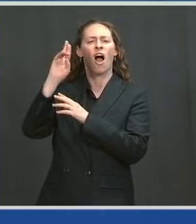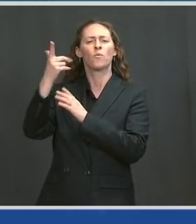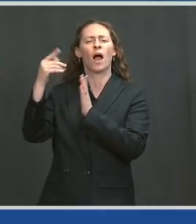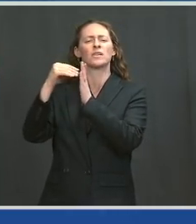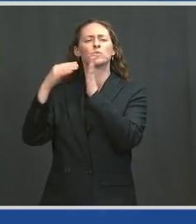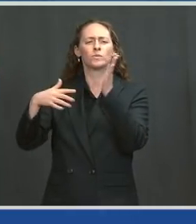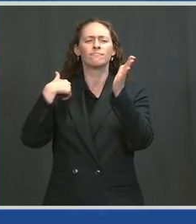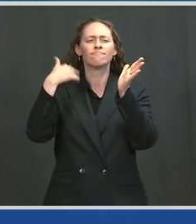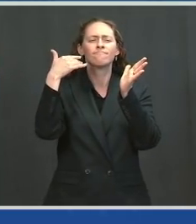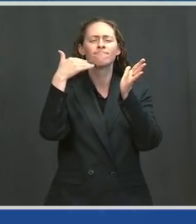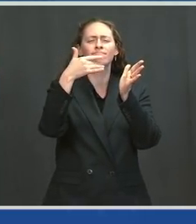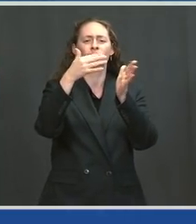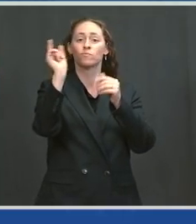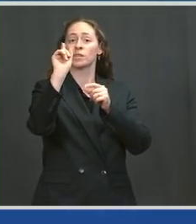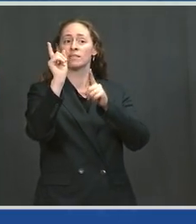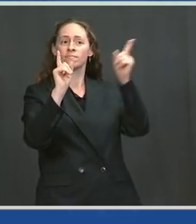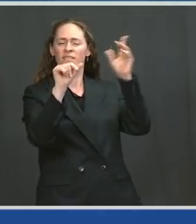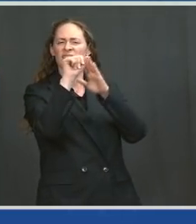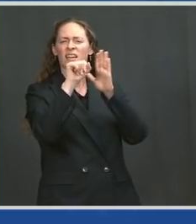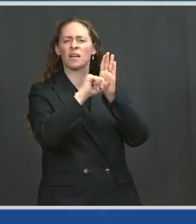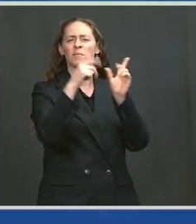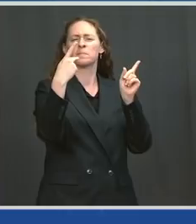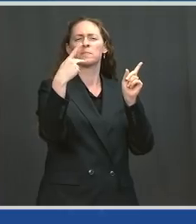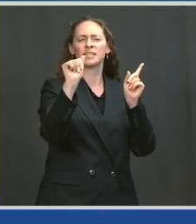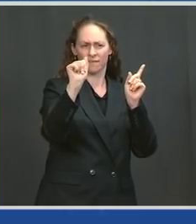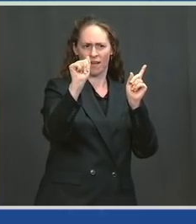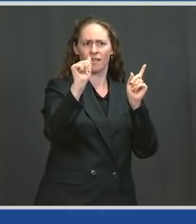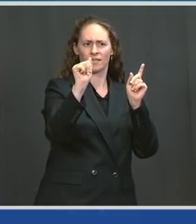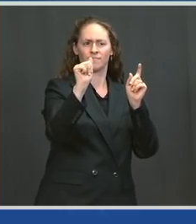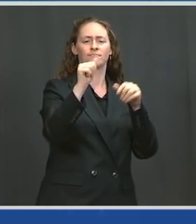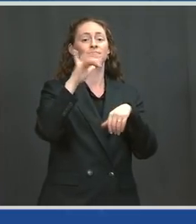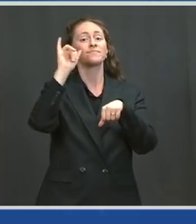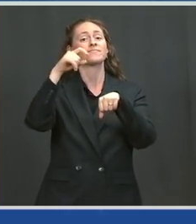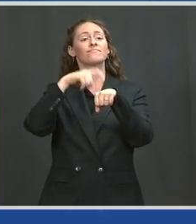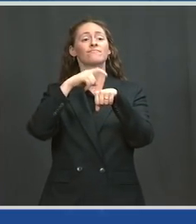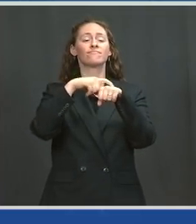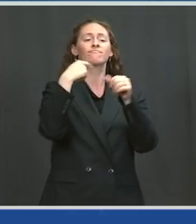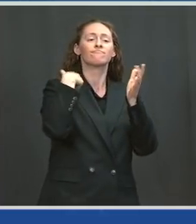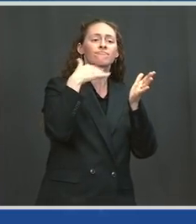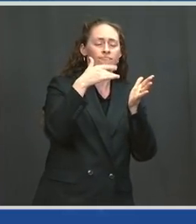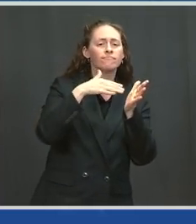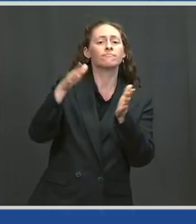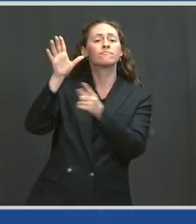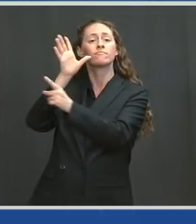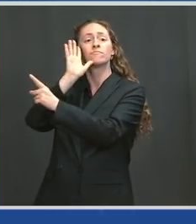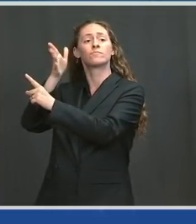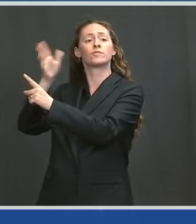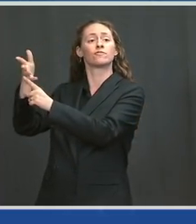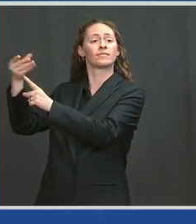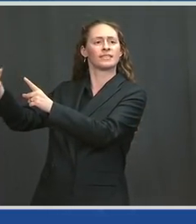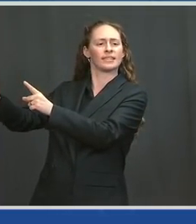my grandmother gave me a manuscript written by her great grandfather, J.B. Stradford.